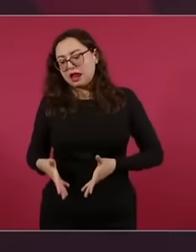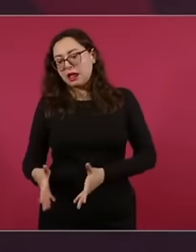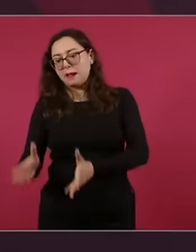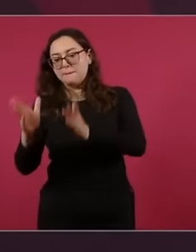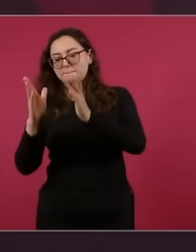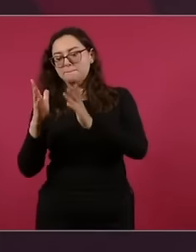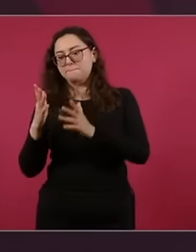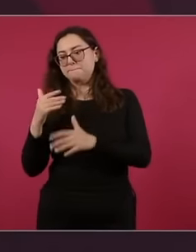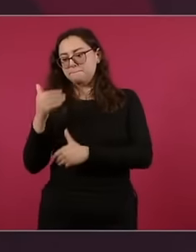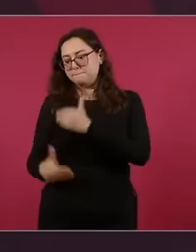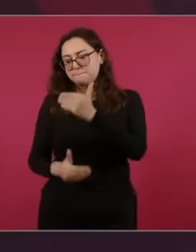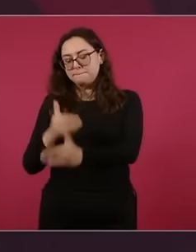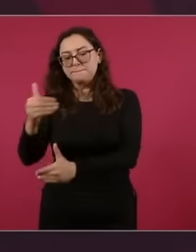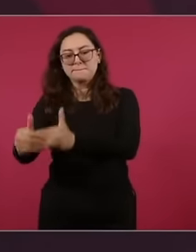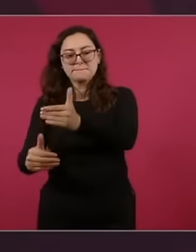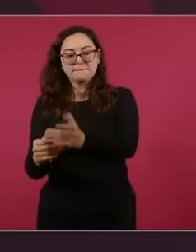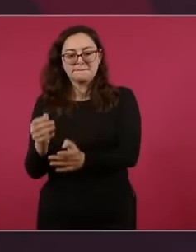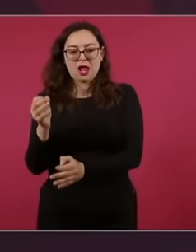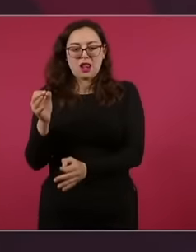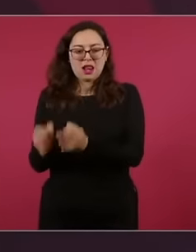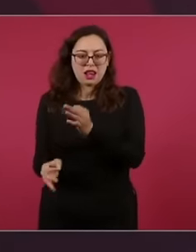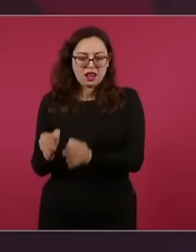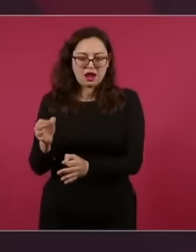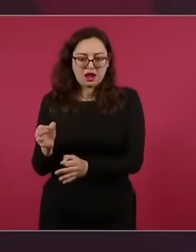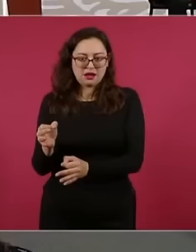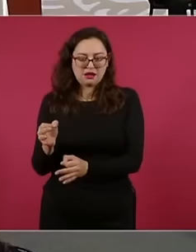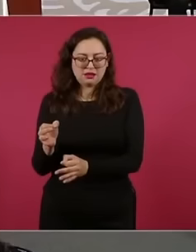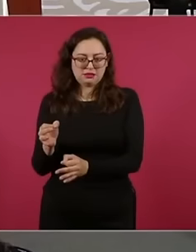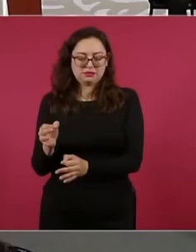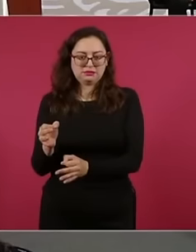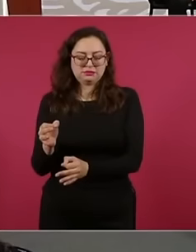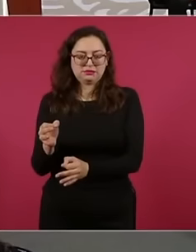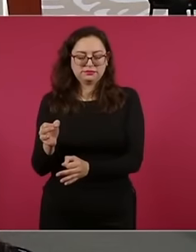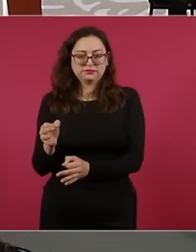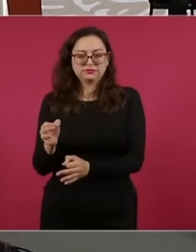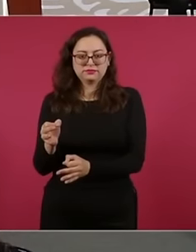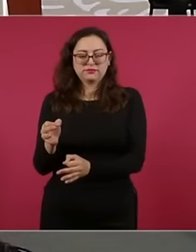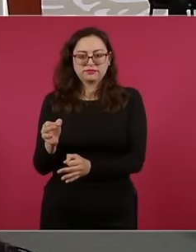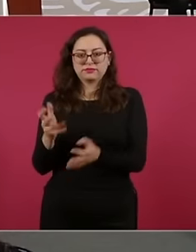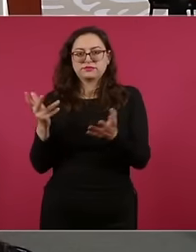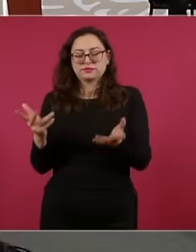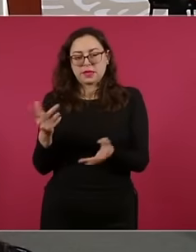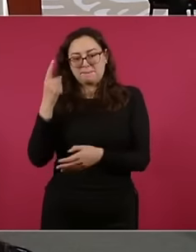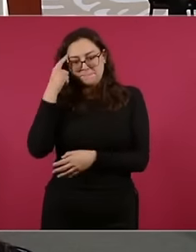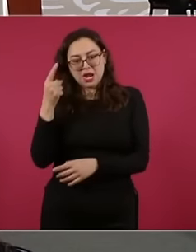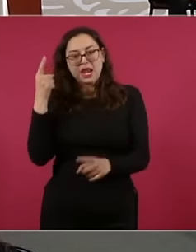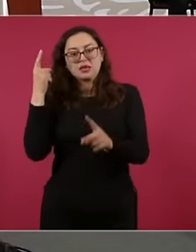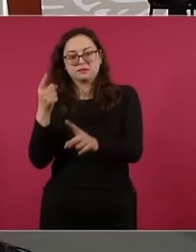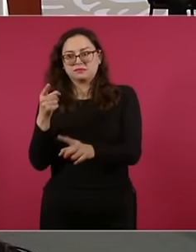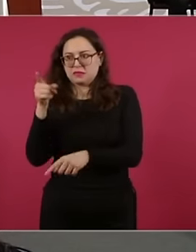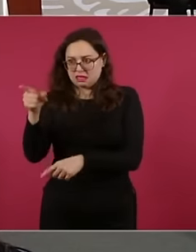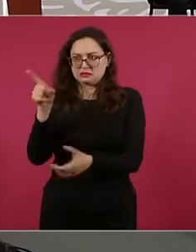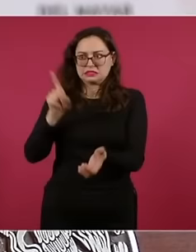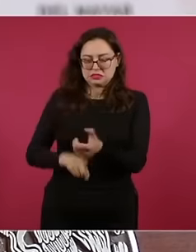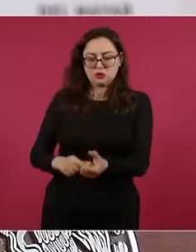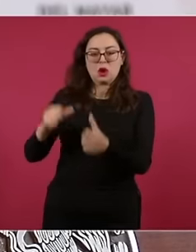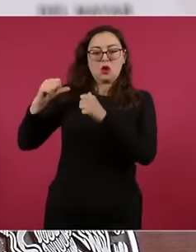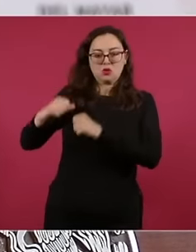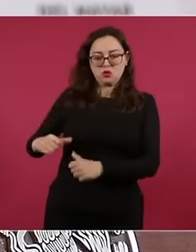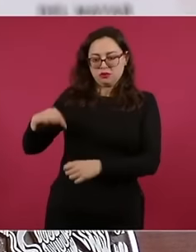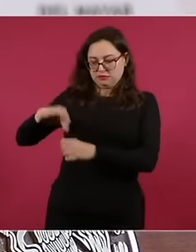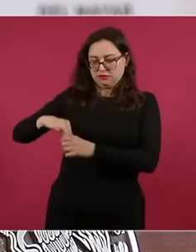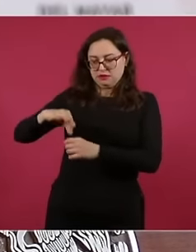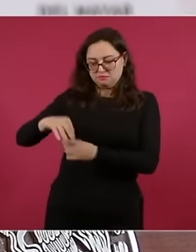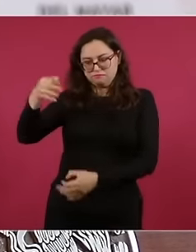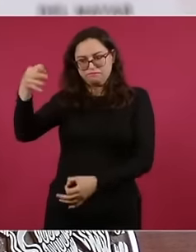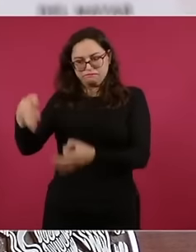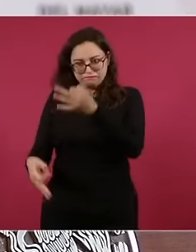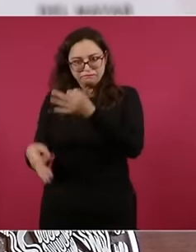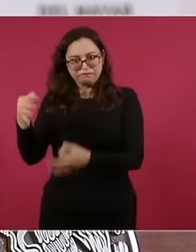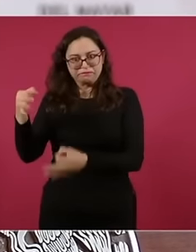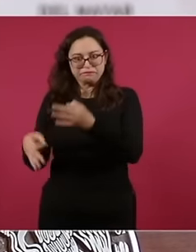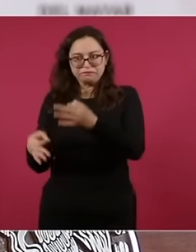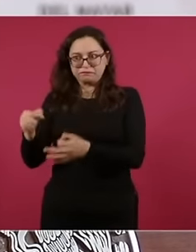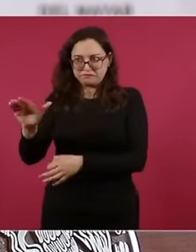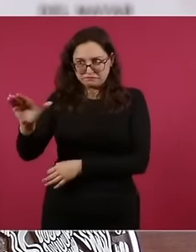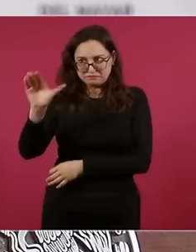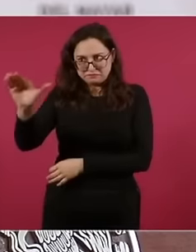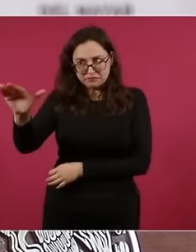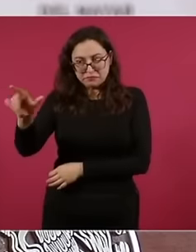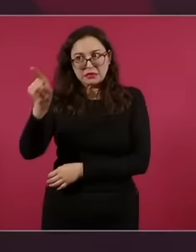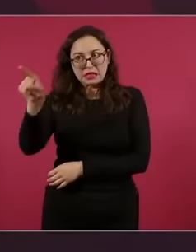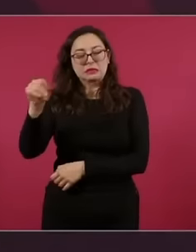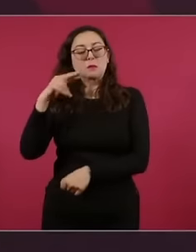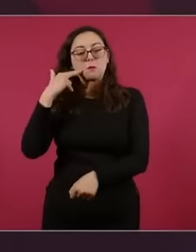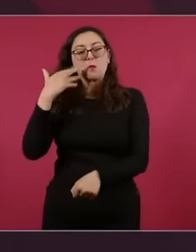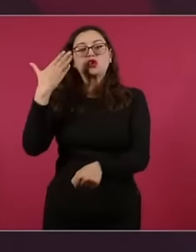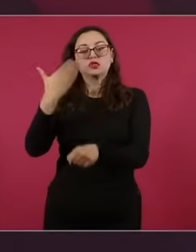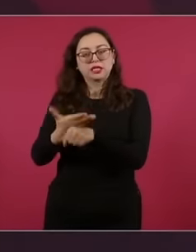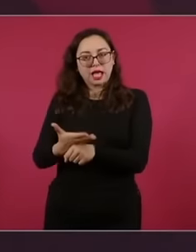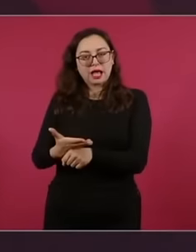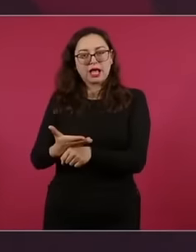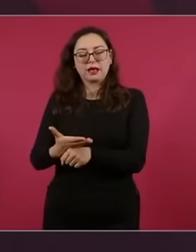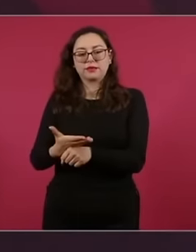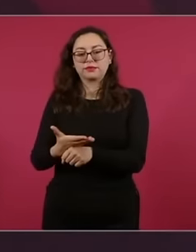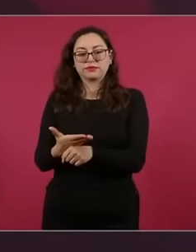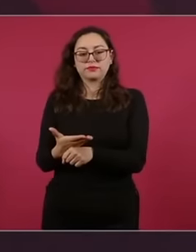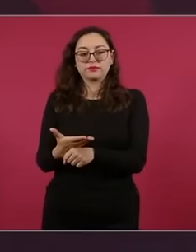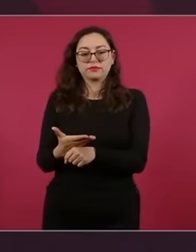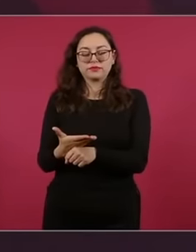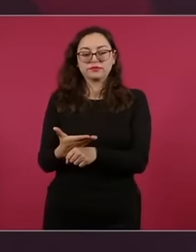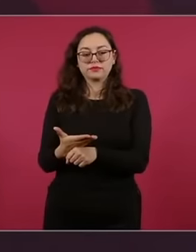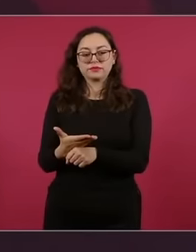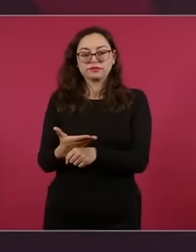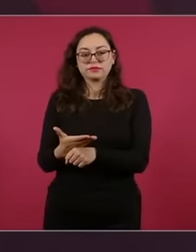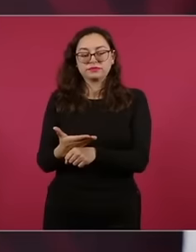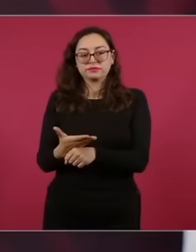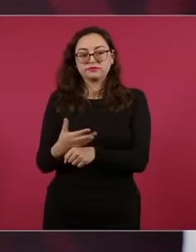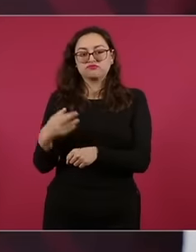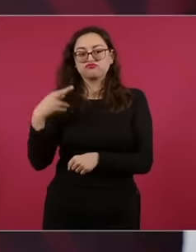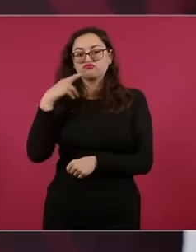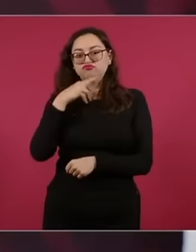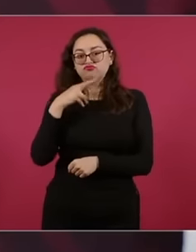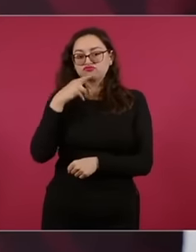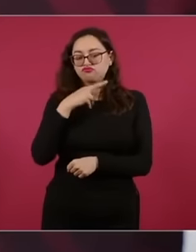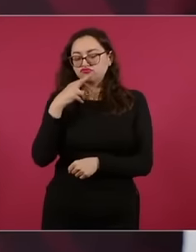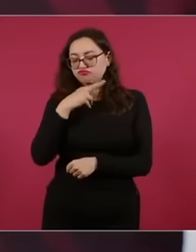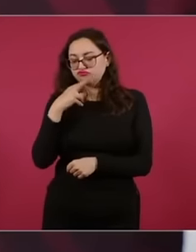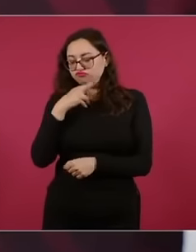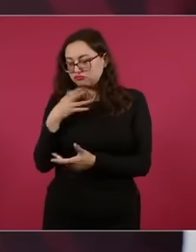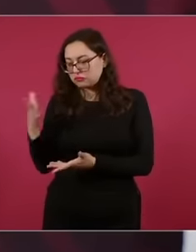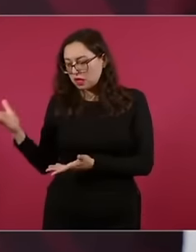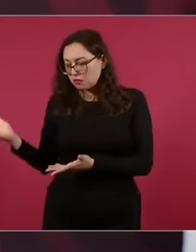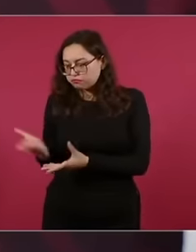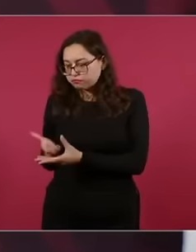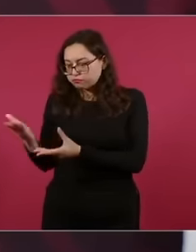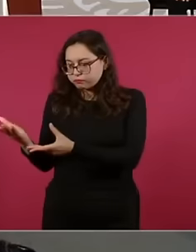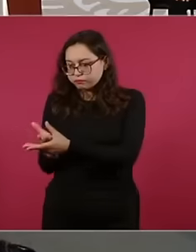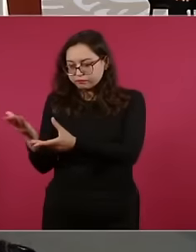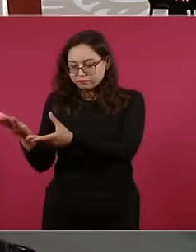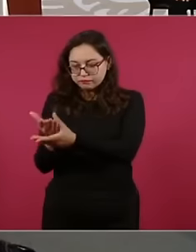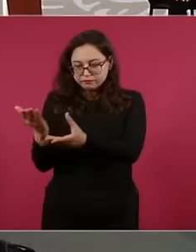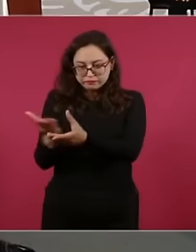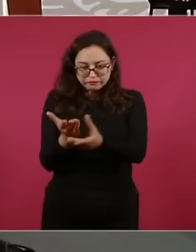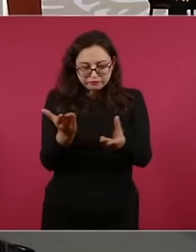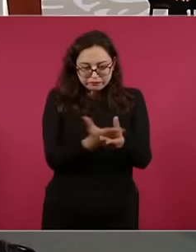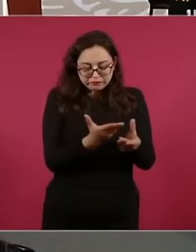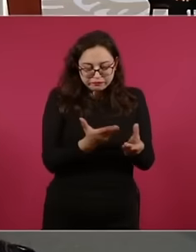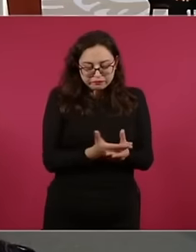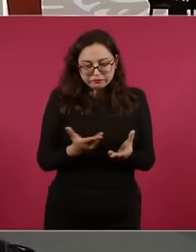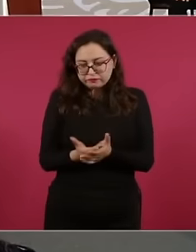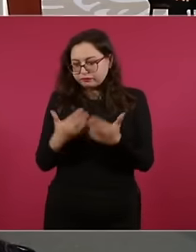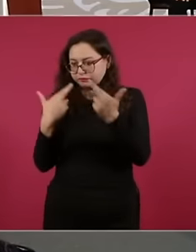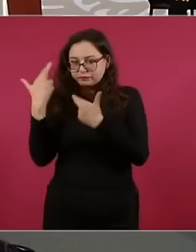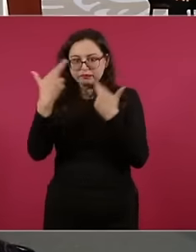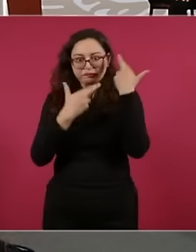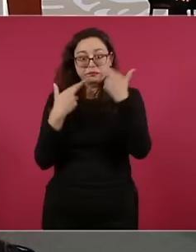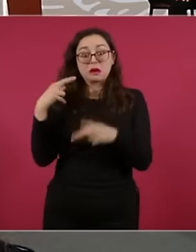legal means is used to go to the electoral court, that the court acts promptly, of course, with